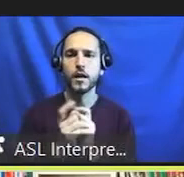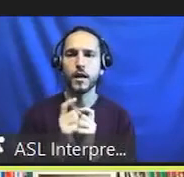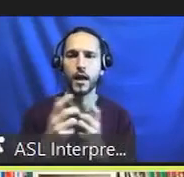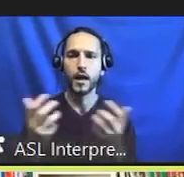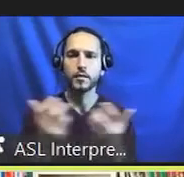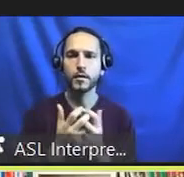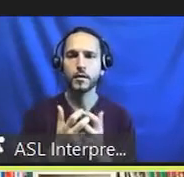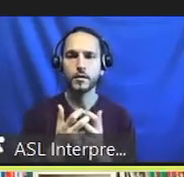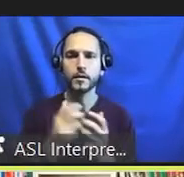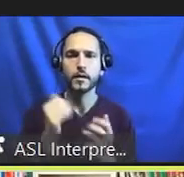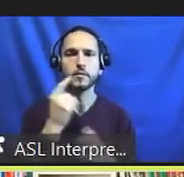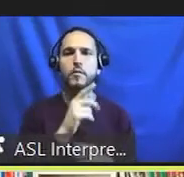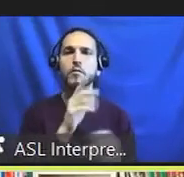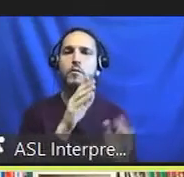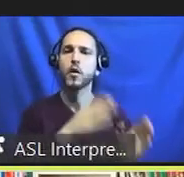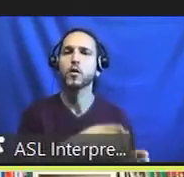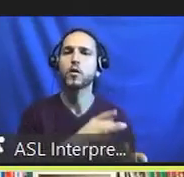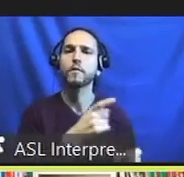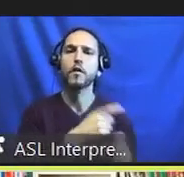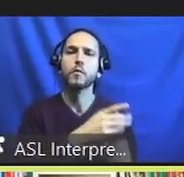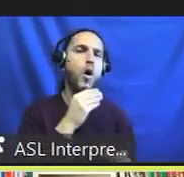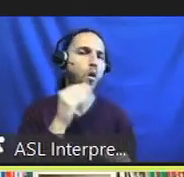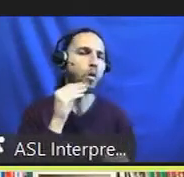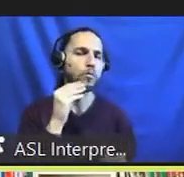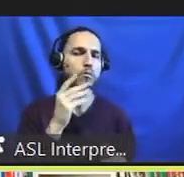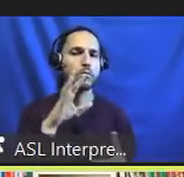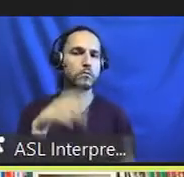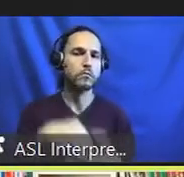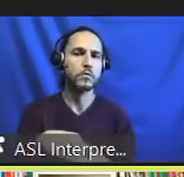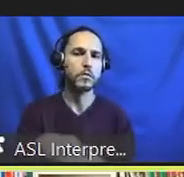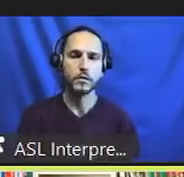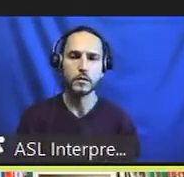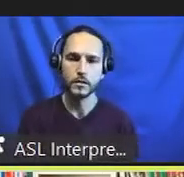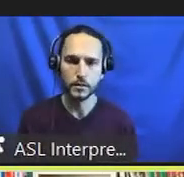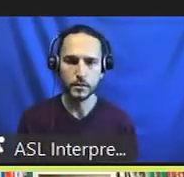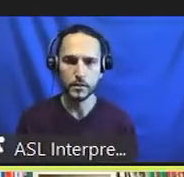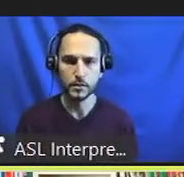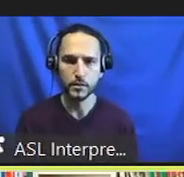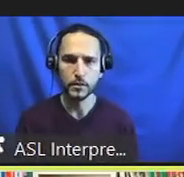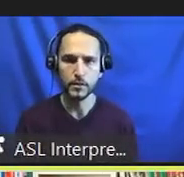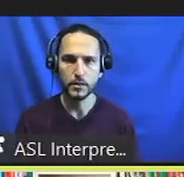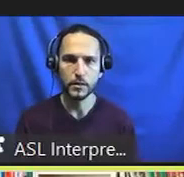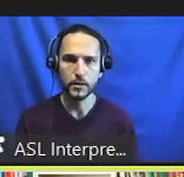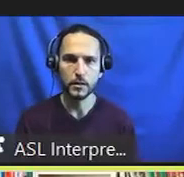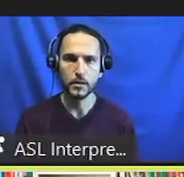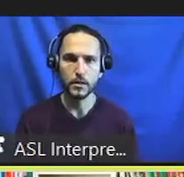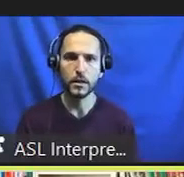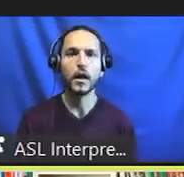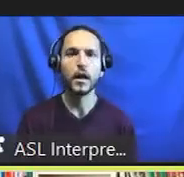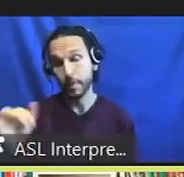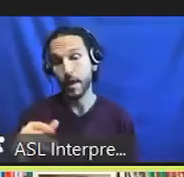for this person who is participating from their home? So we have encountered situations like this.